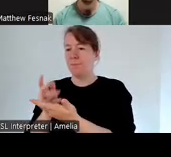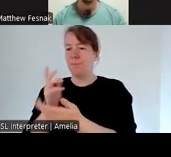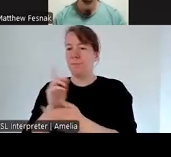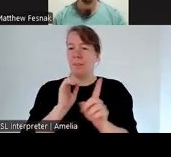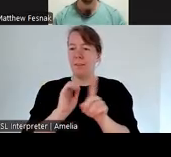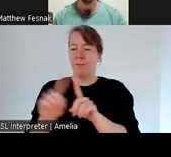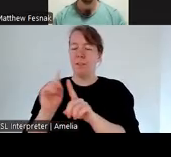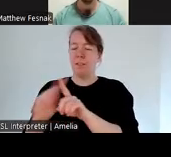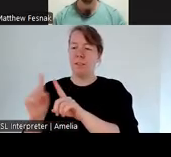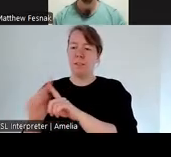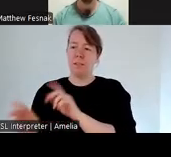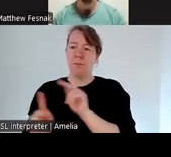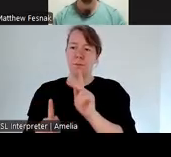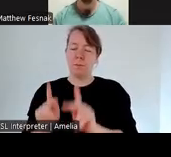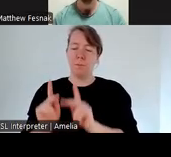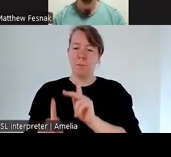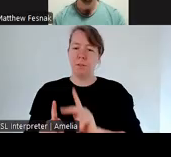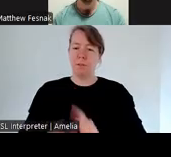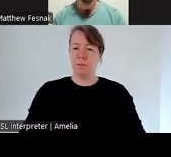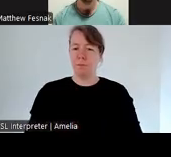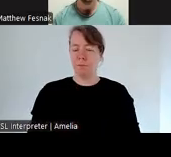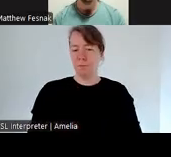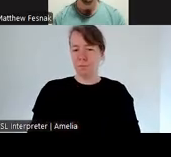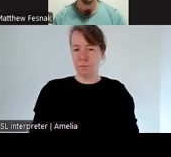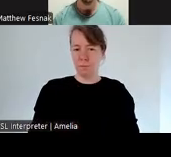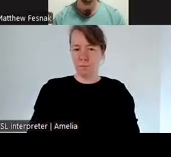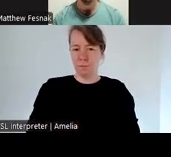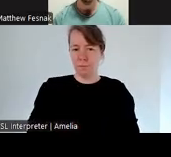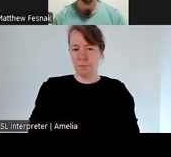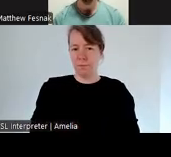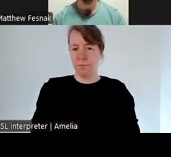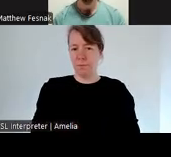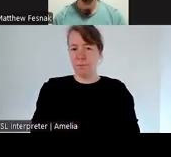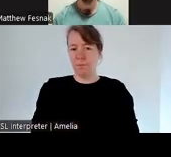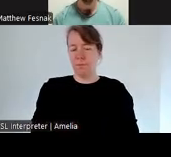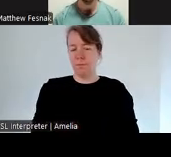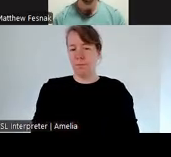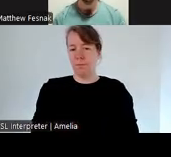um, trying to accommodate many different library users.